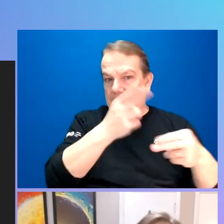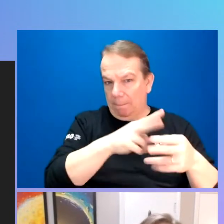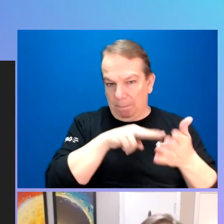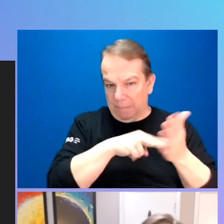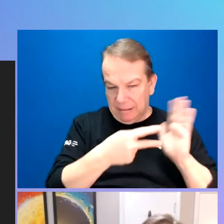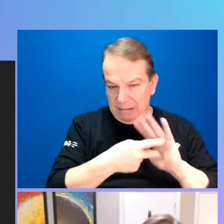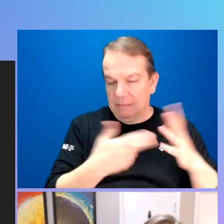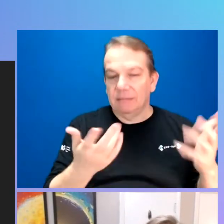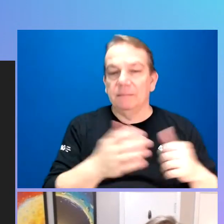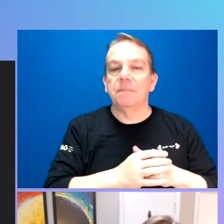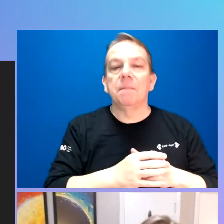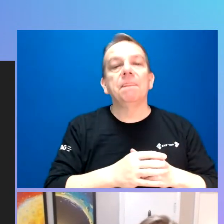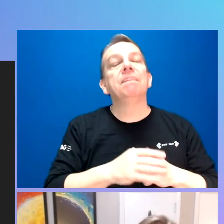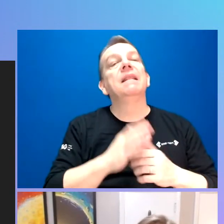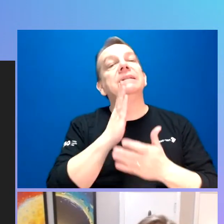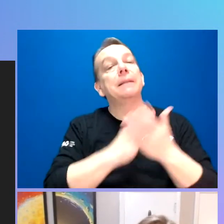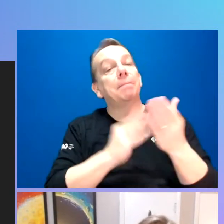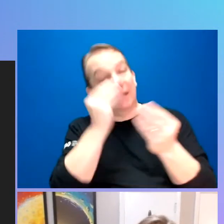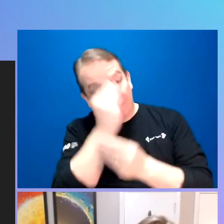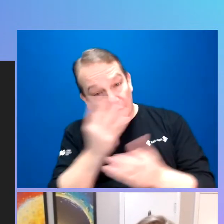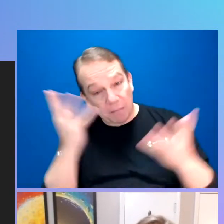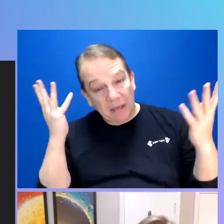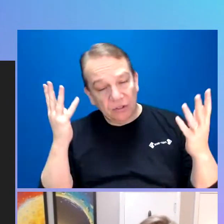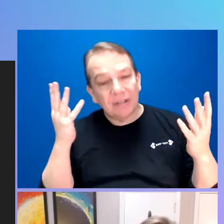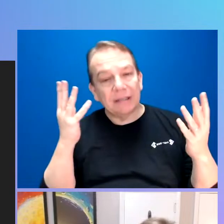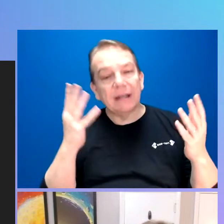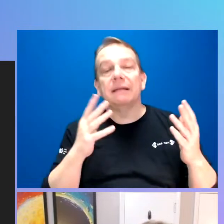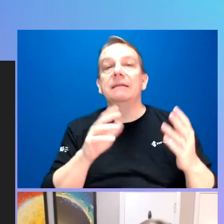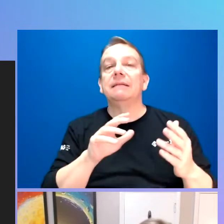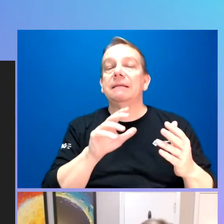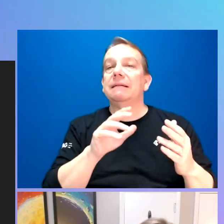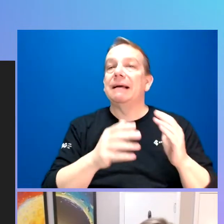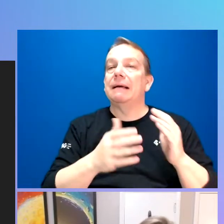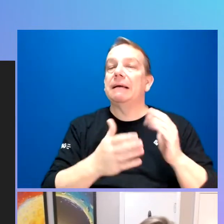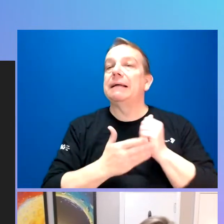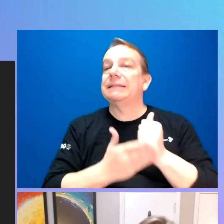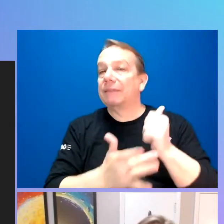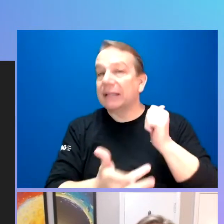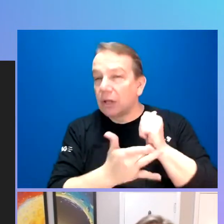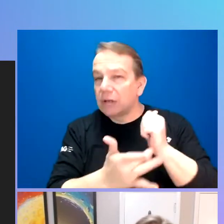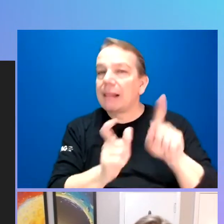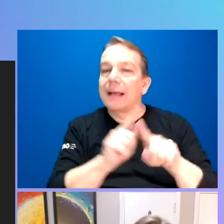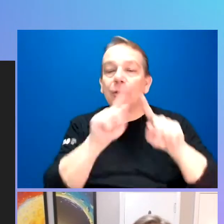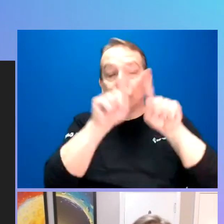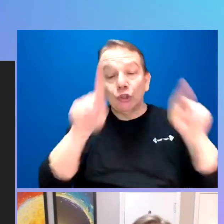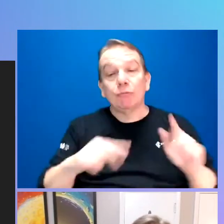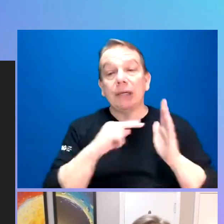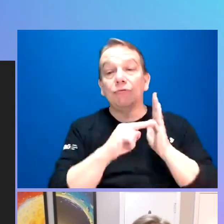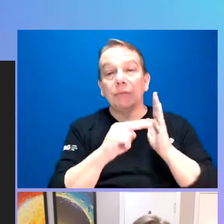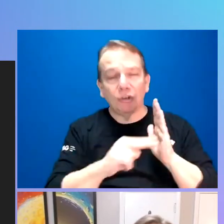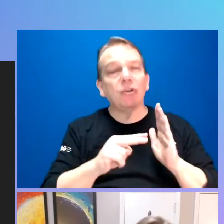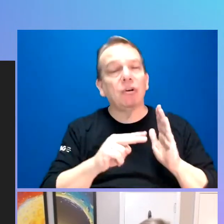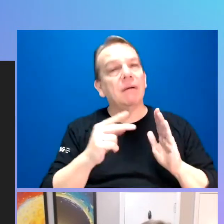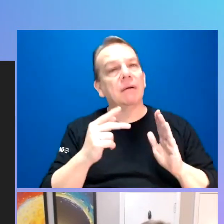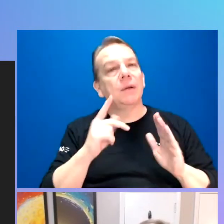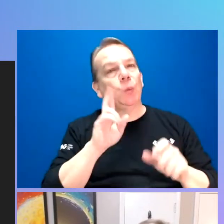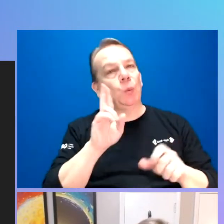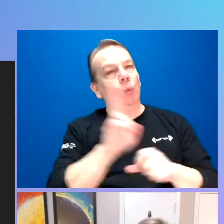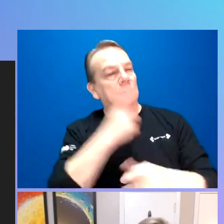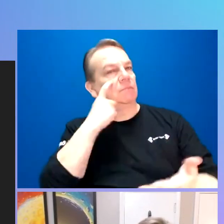information that assistive technology uses, such as screen. Readers can use to identify the